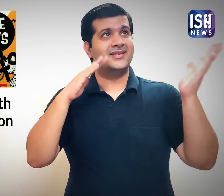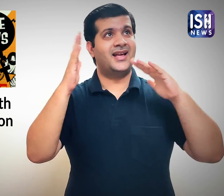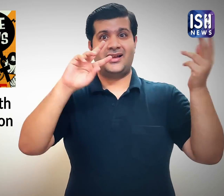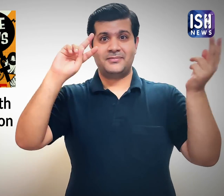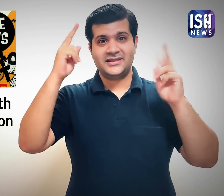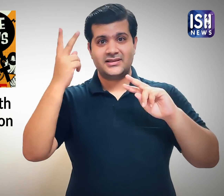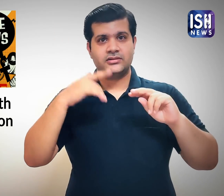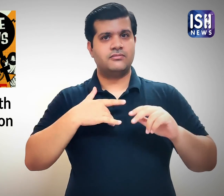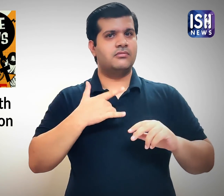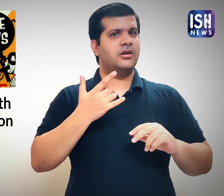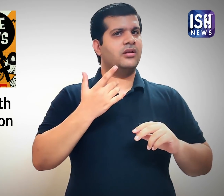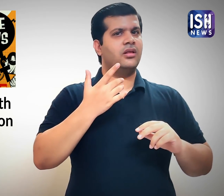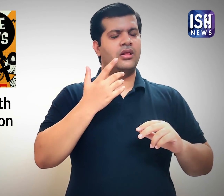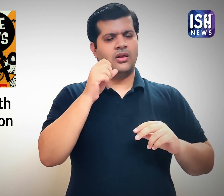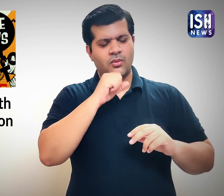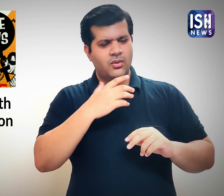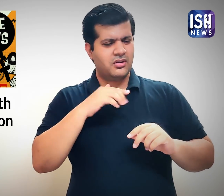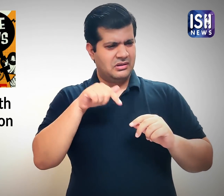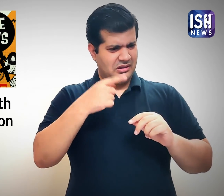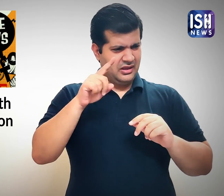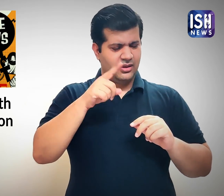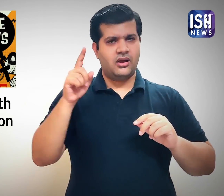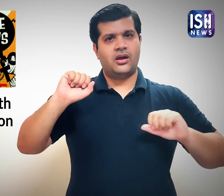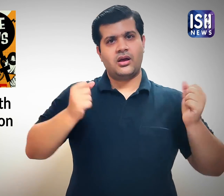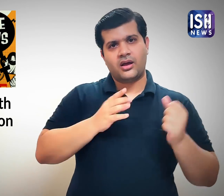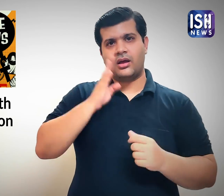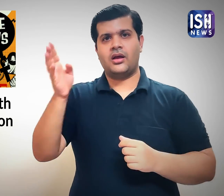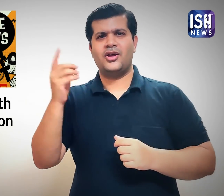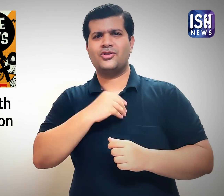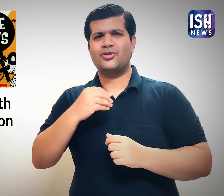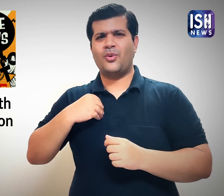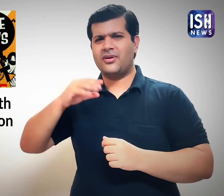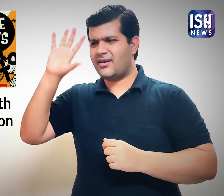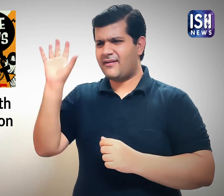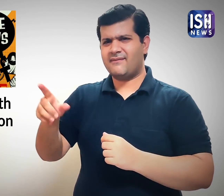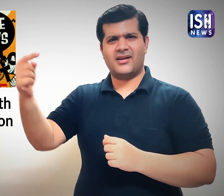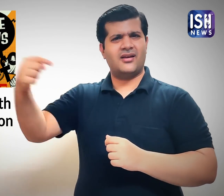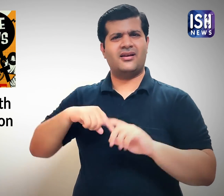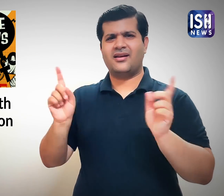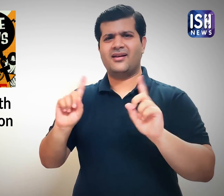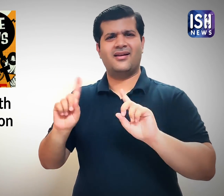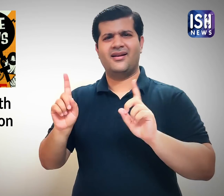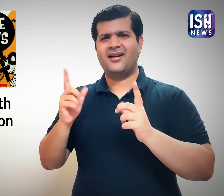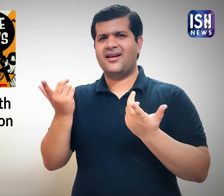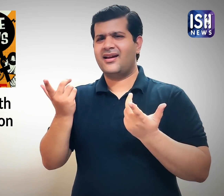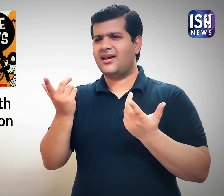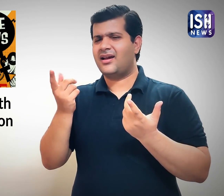When the person went to the doctor, the doctor said there was no need to visit the clinic.